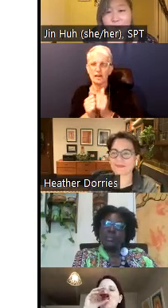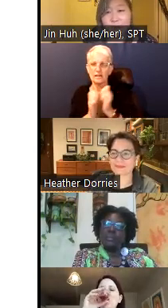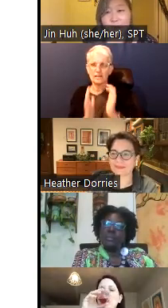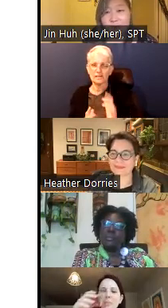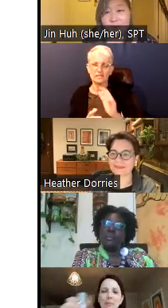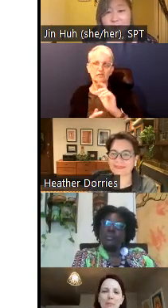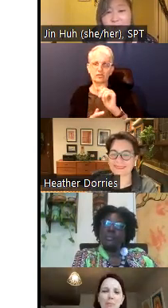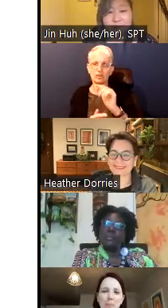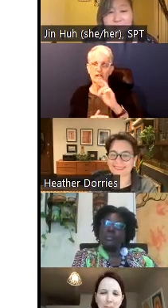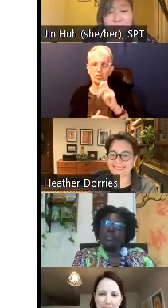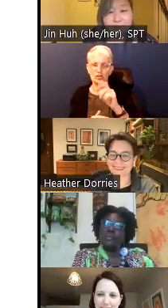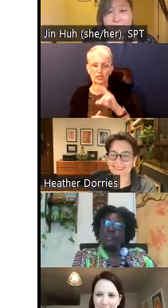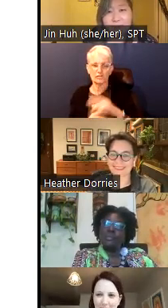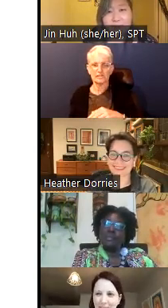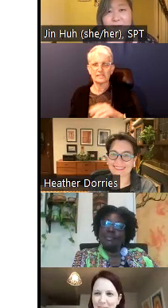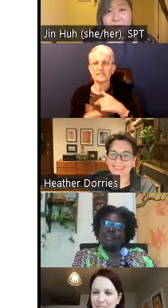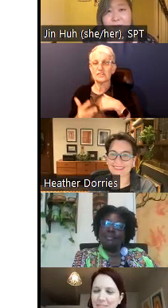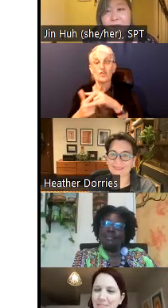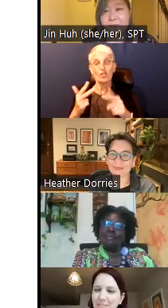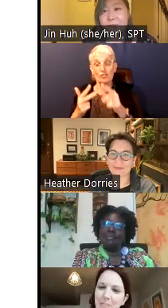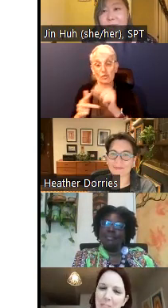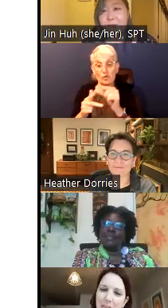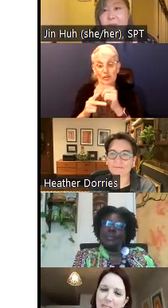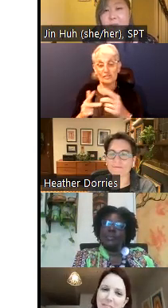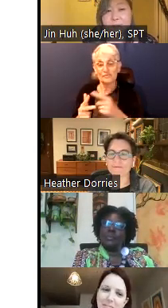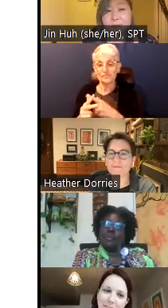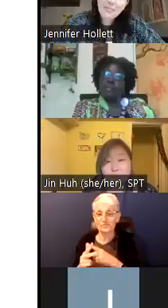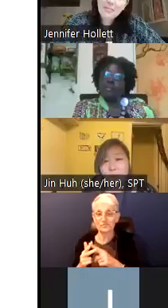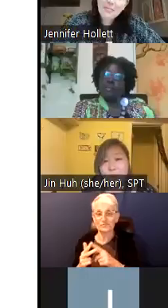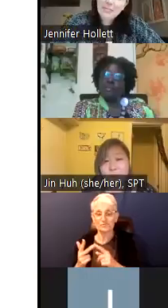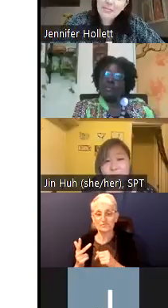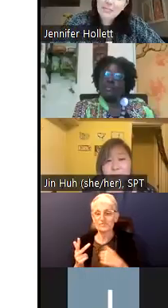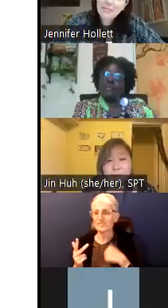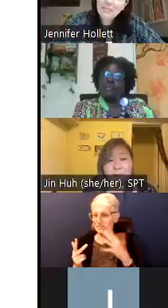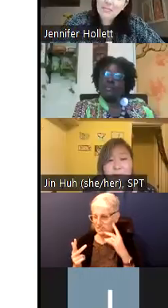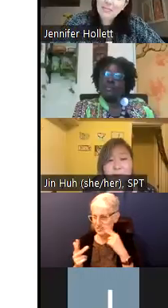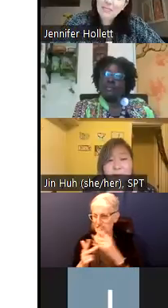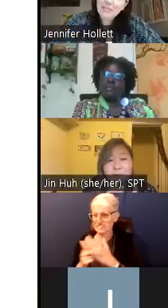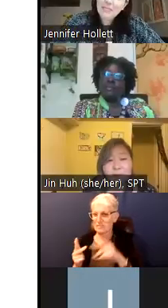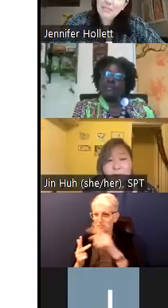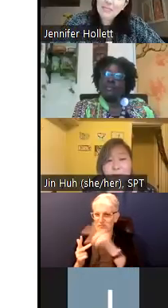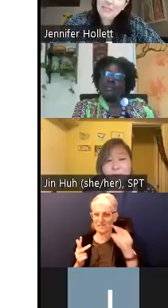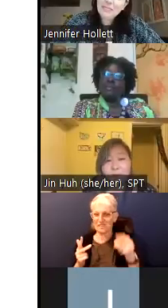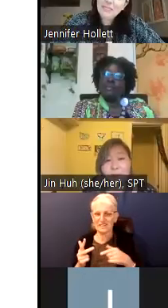words that describe what you love most about Toronto? Heather. Thanks. Great introduction. Three words.